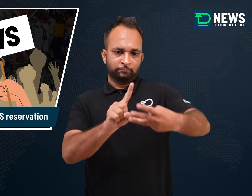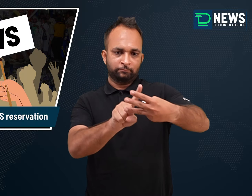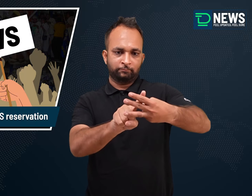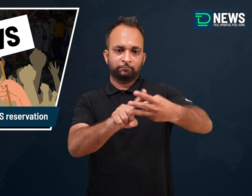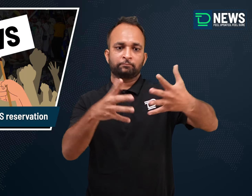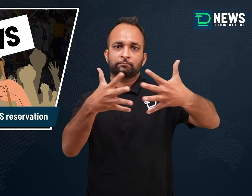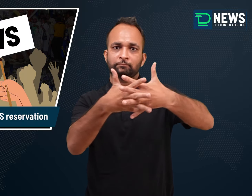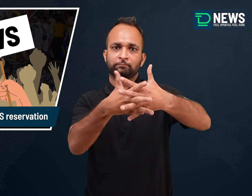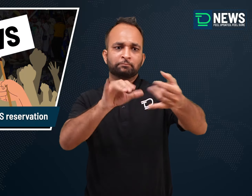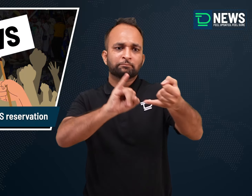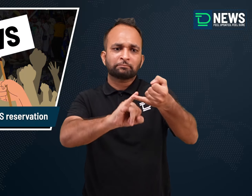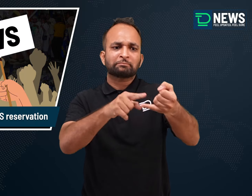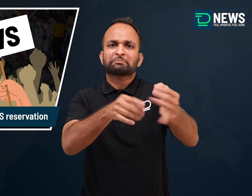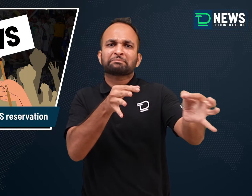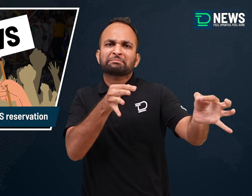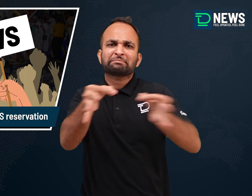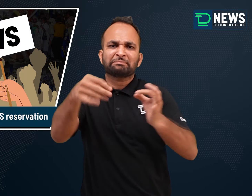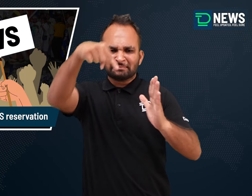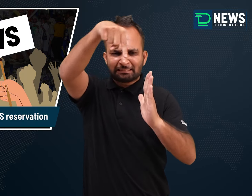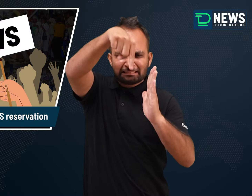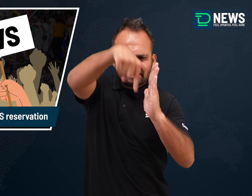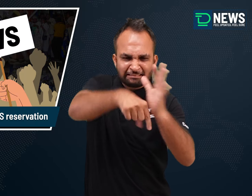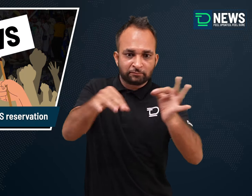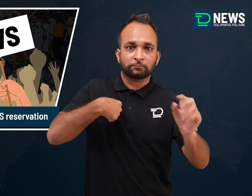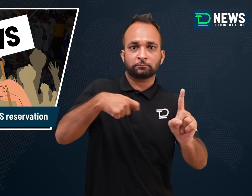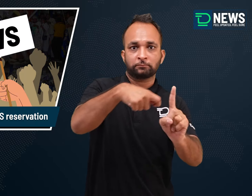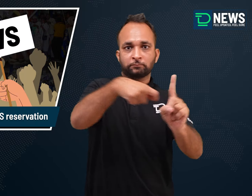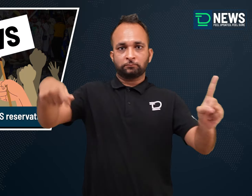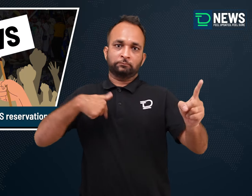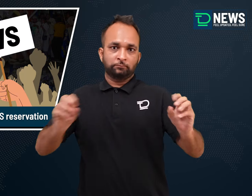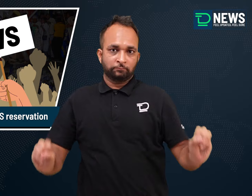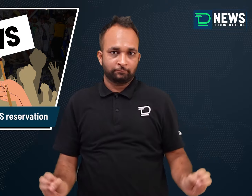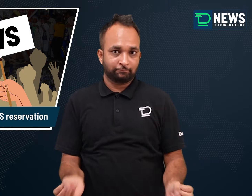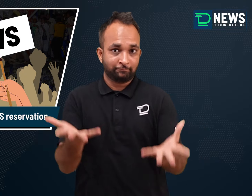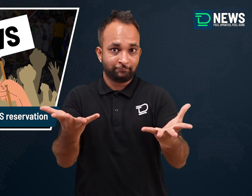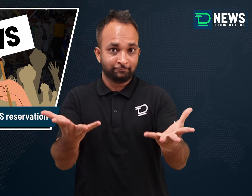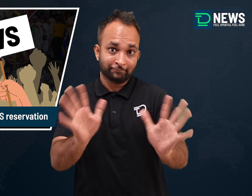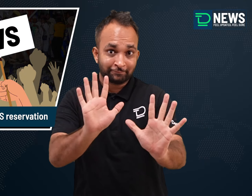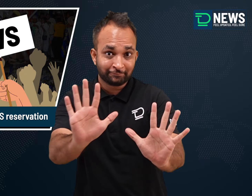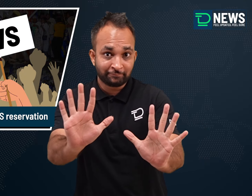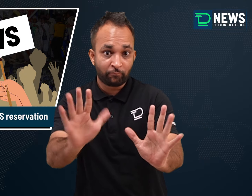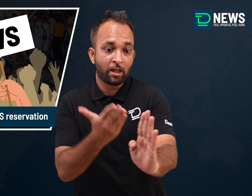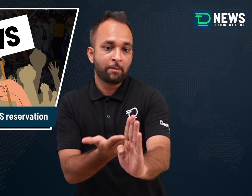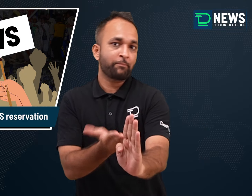This news explains about the EWS reservation and the background why it was created.